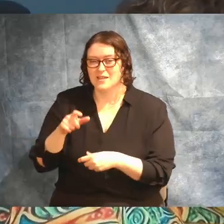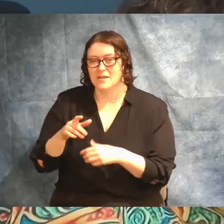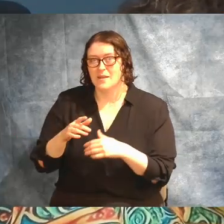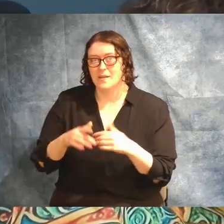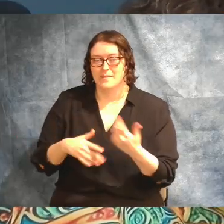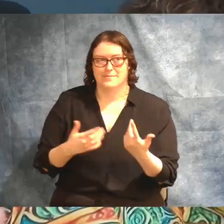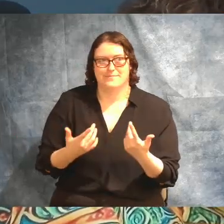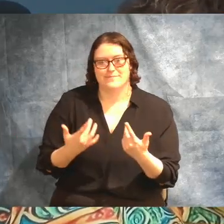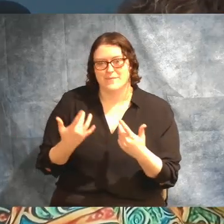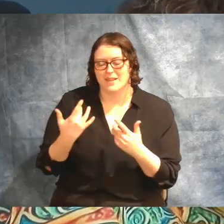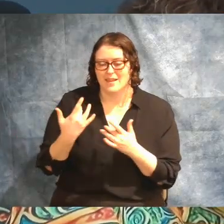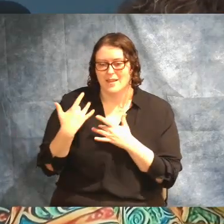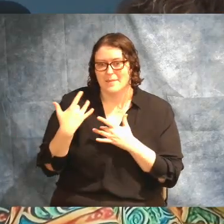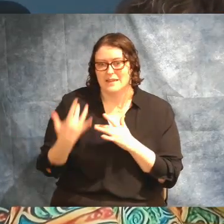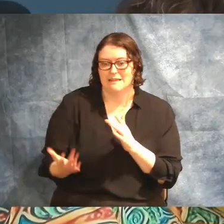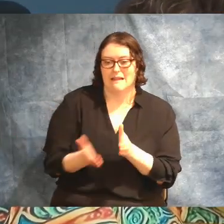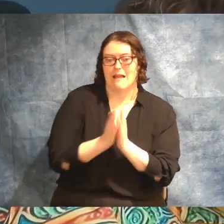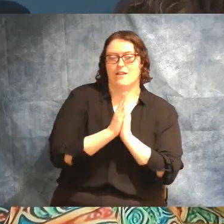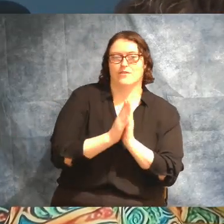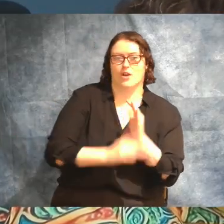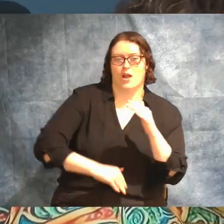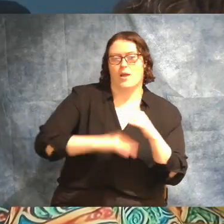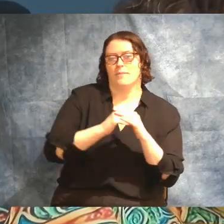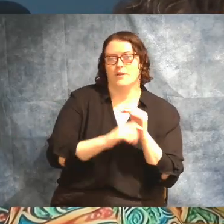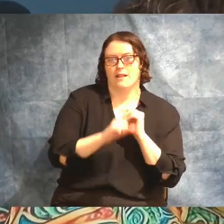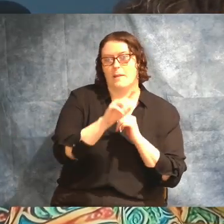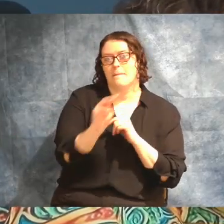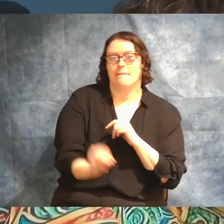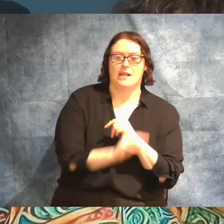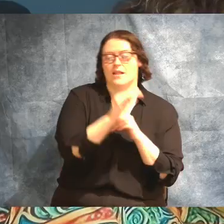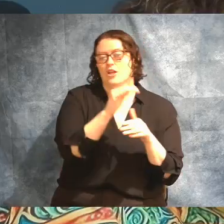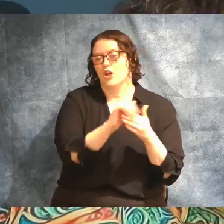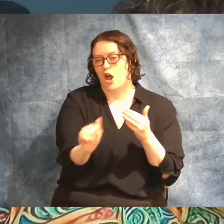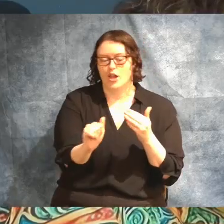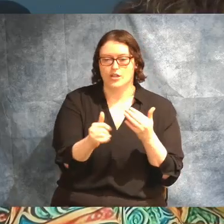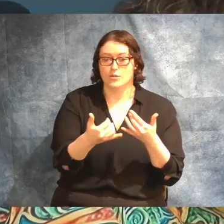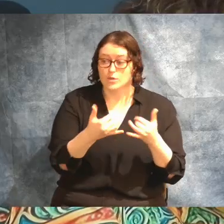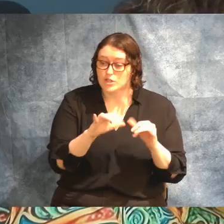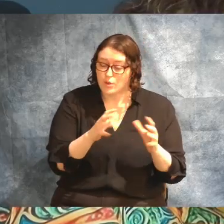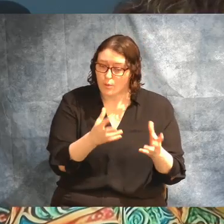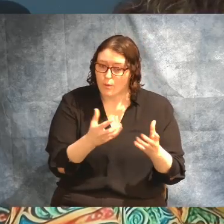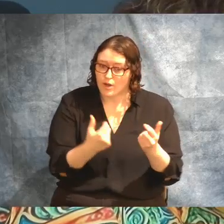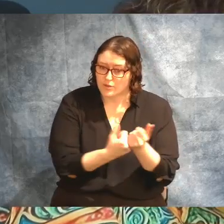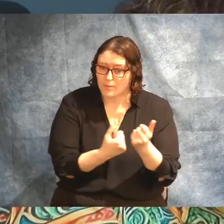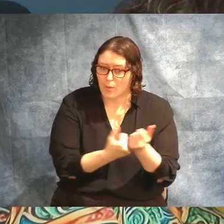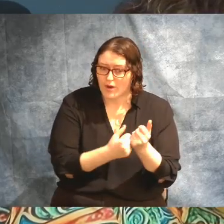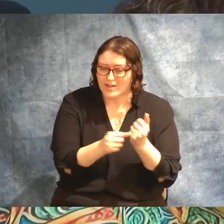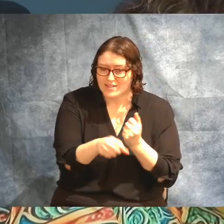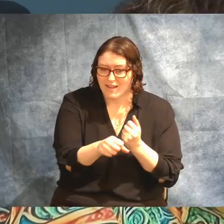250 up to a million dollars. We still want to do that. Uh, and we are doing that for them. But I